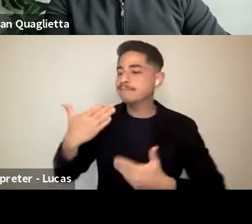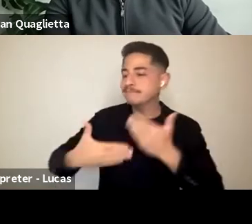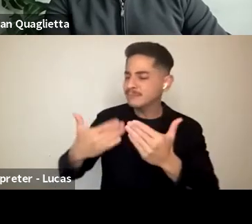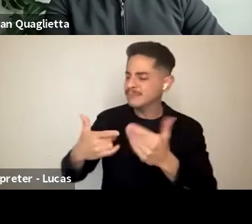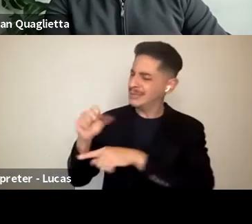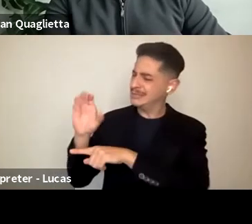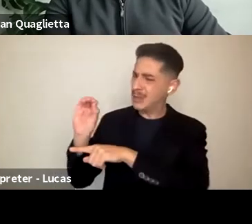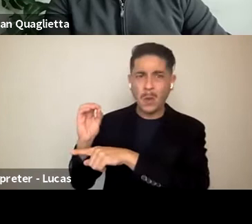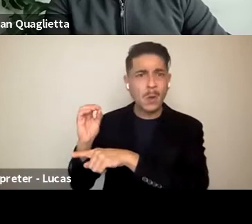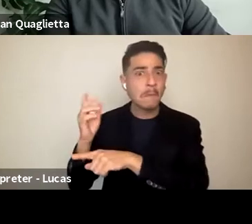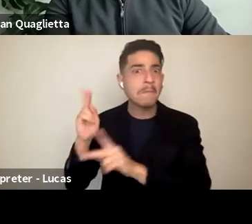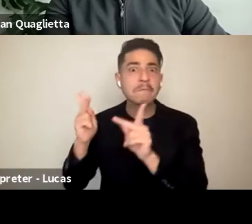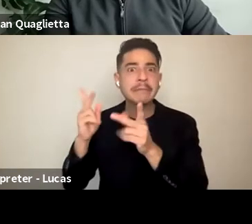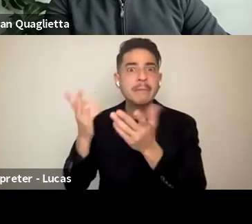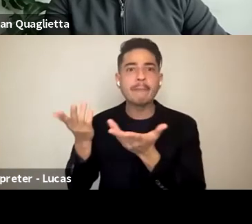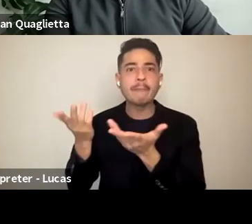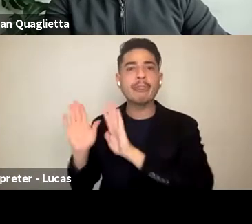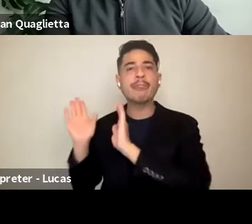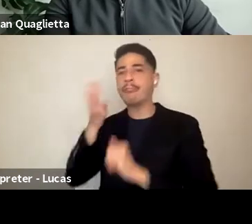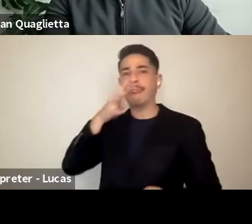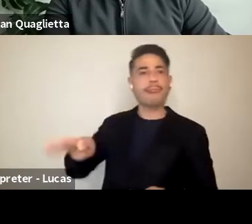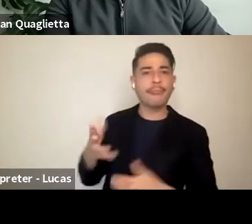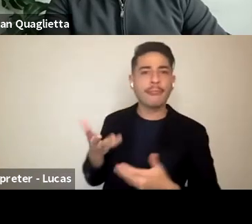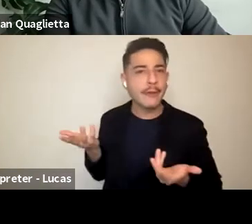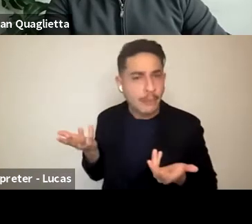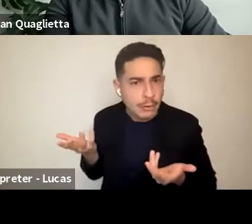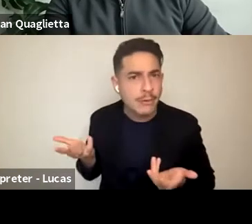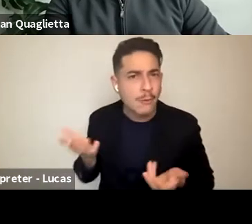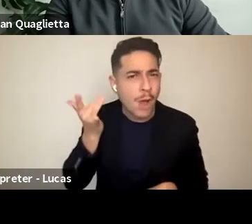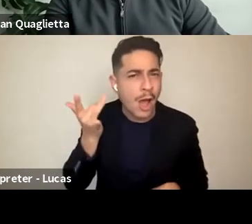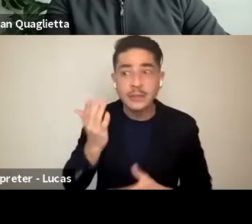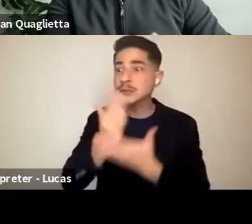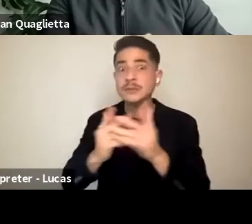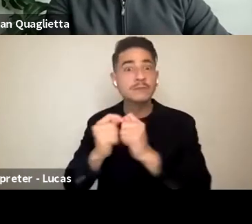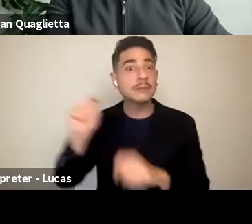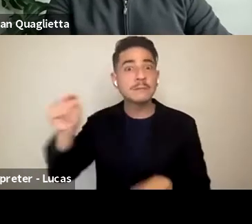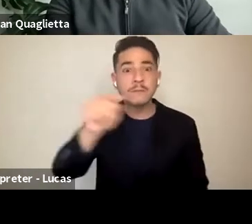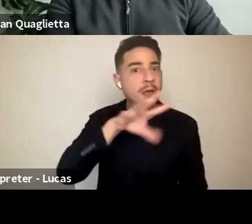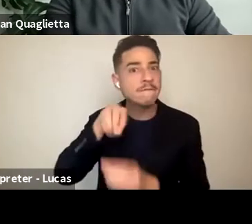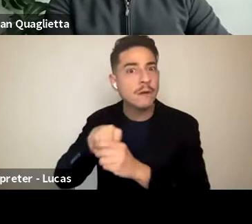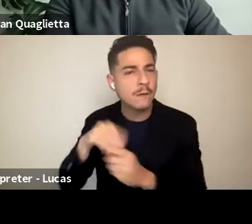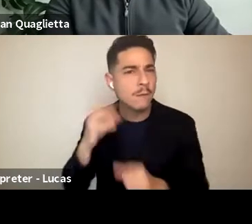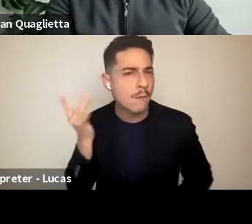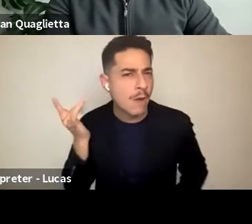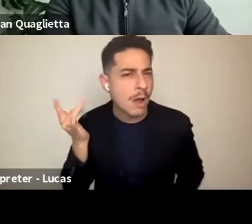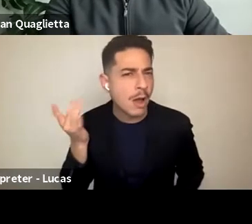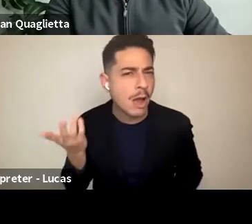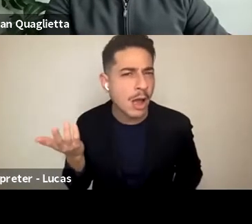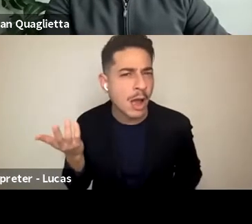that certain teams are not that strong in SEO?